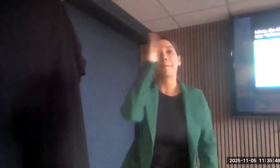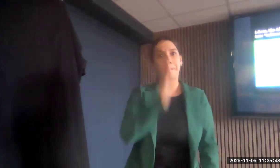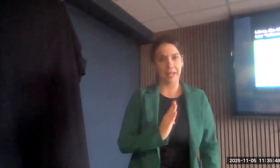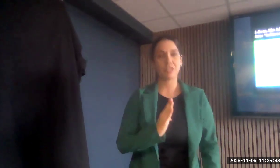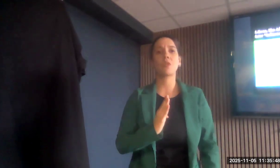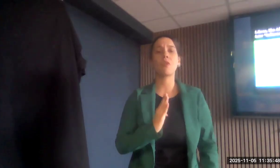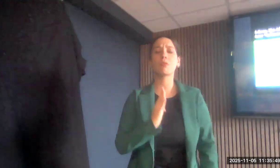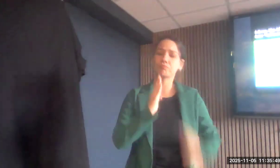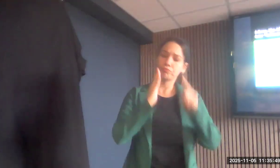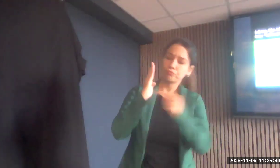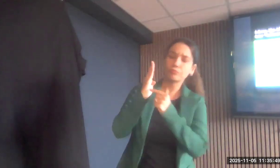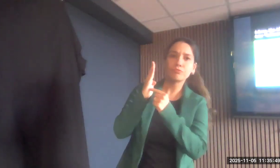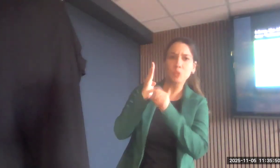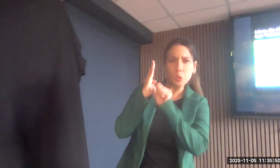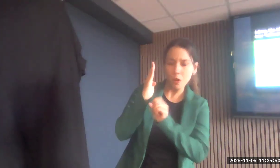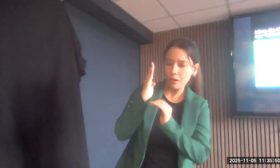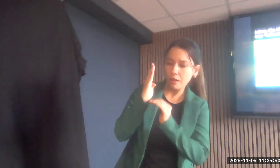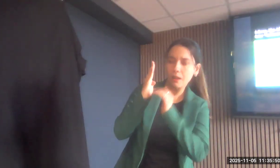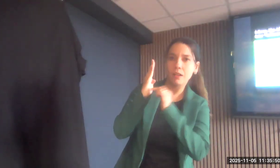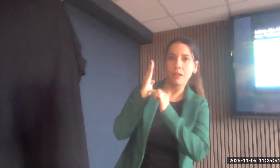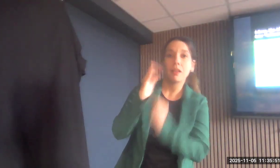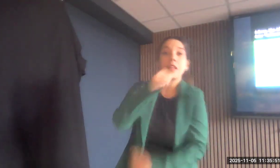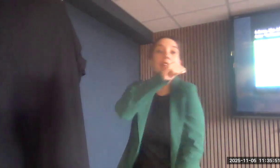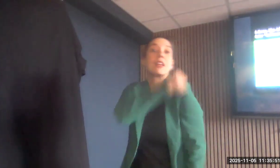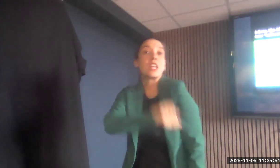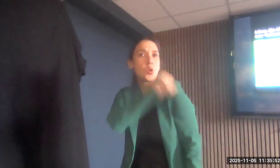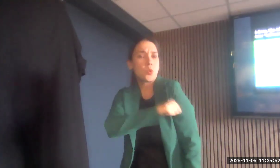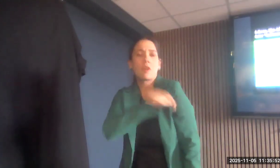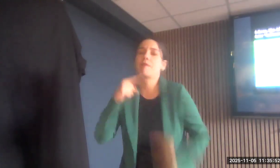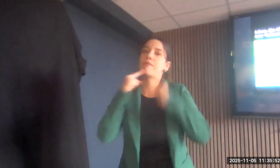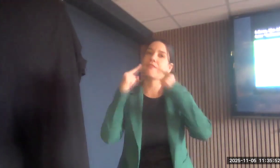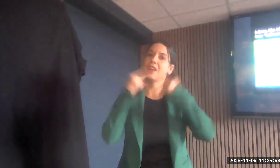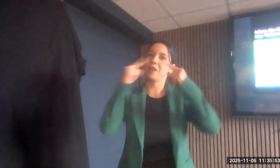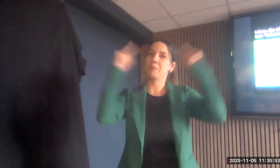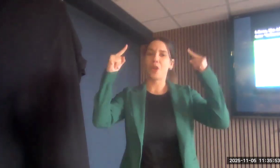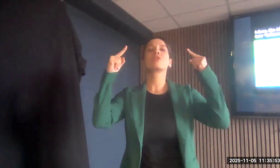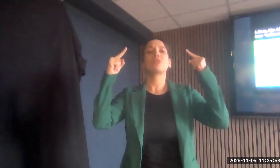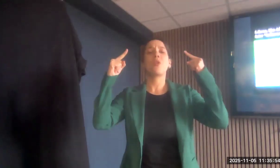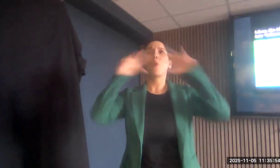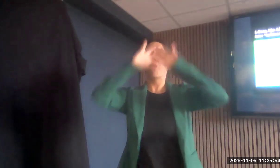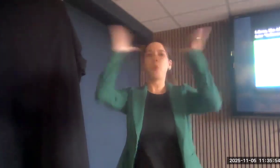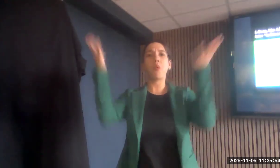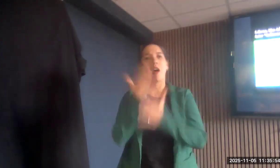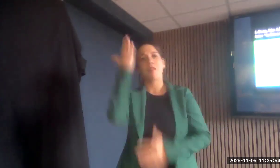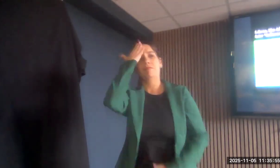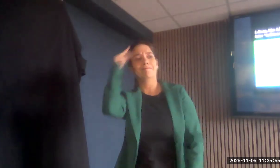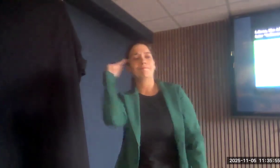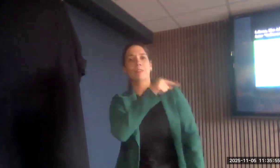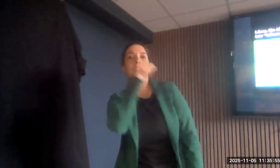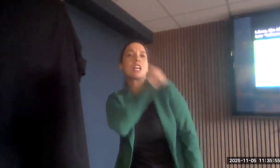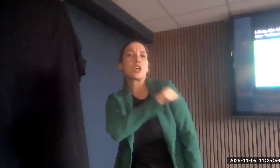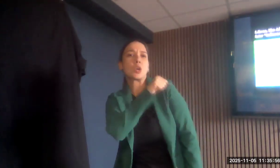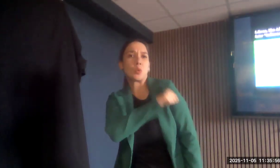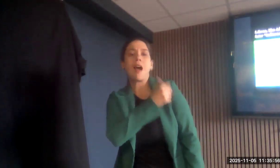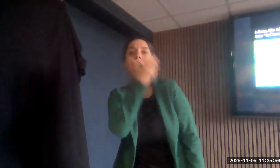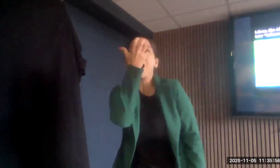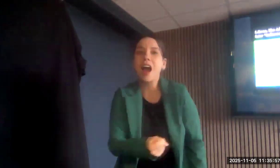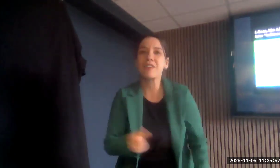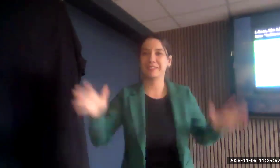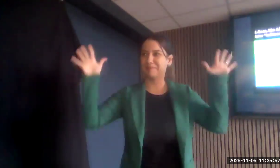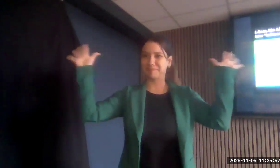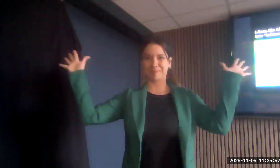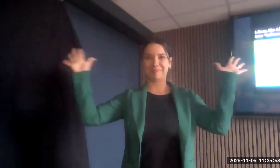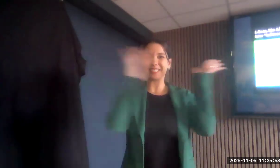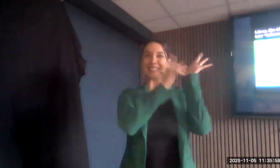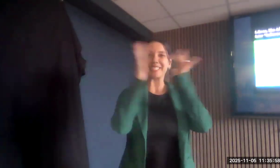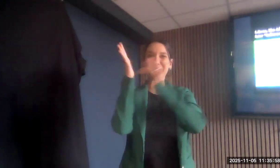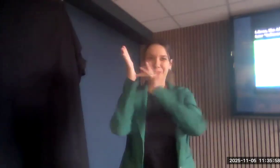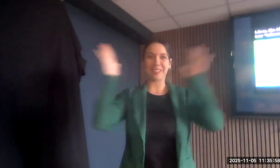And they initially came in 1856. And there is a very famous school in Rio de Janeiro in Brazil.